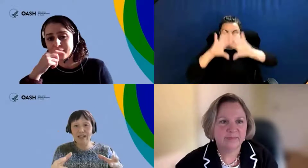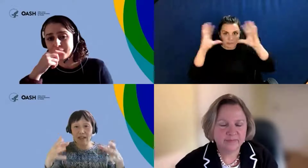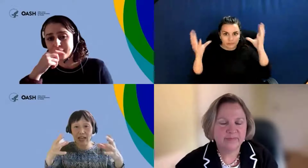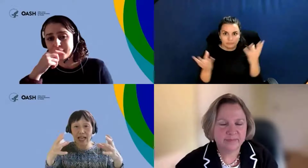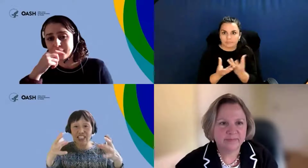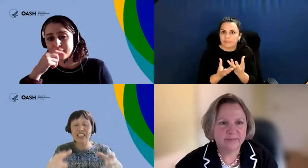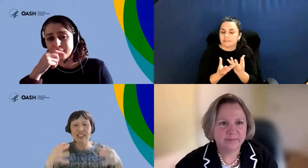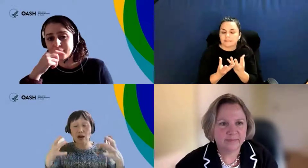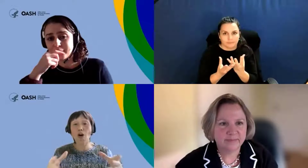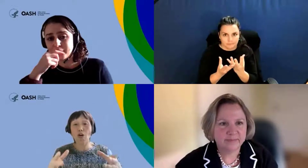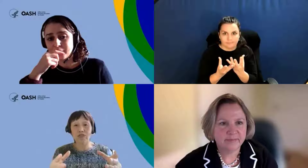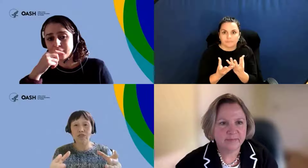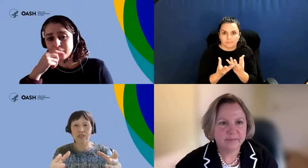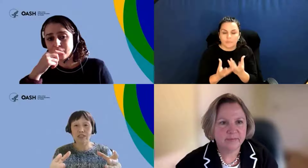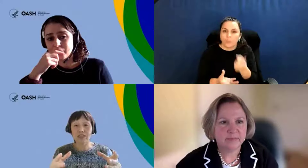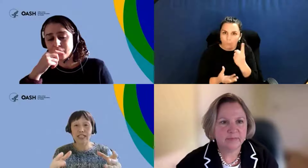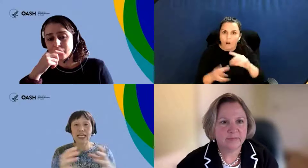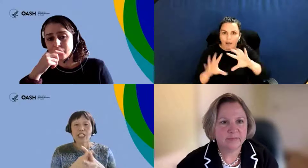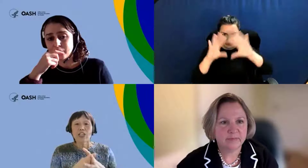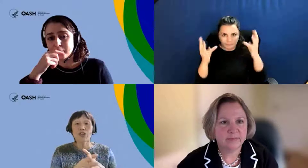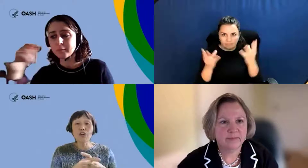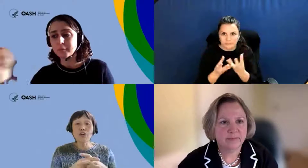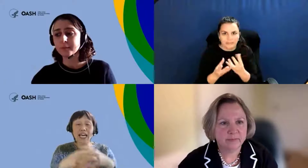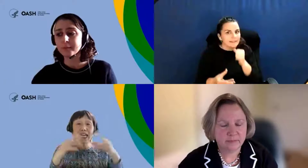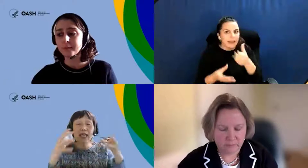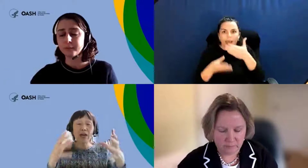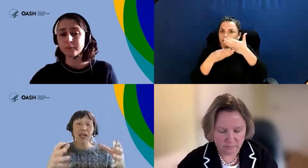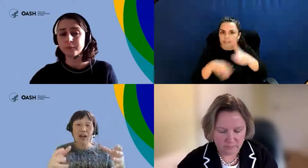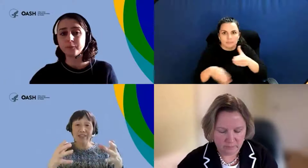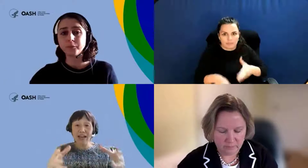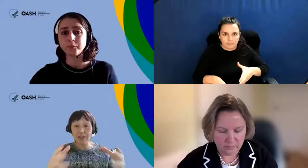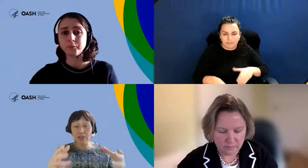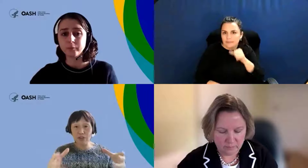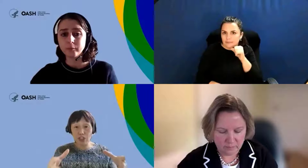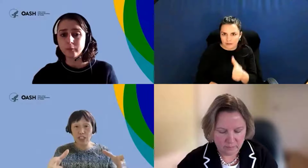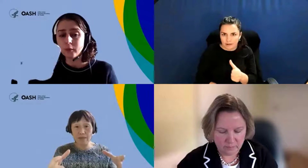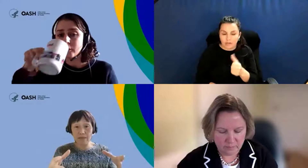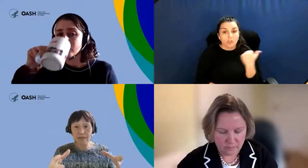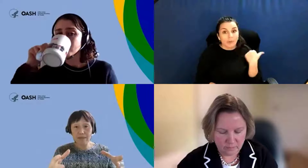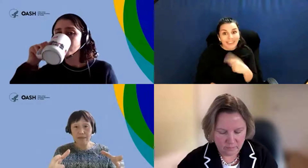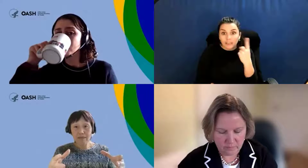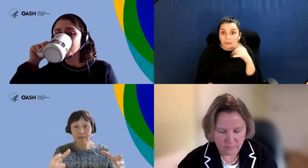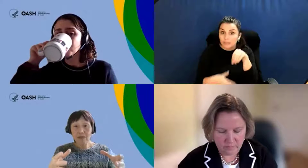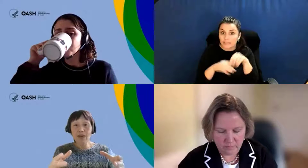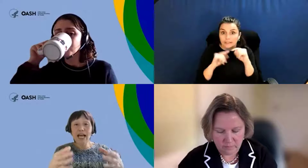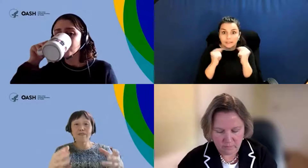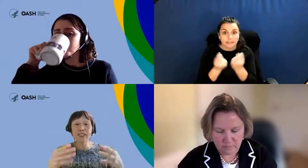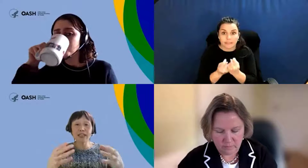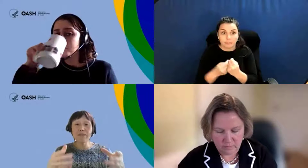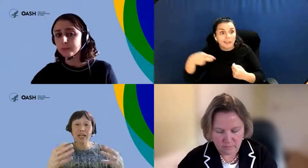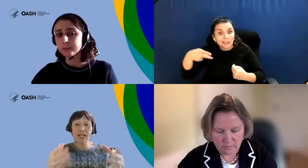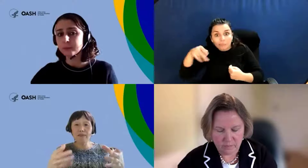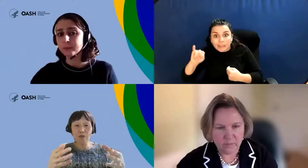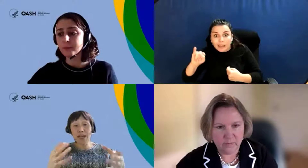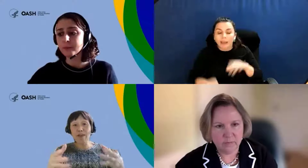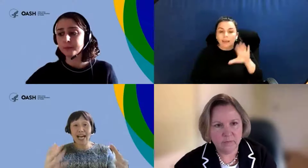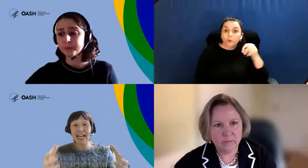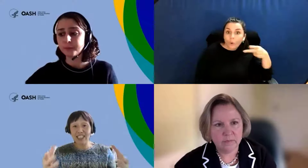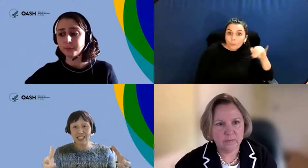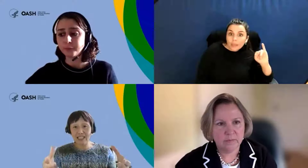it's seen as a whole, so anybody on that research team would have some kind of way of accessing